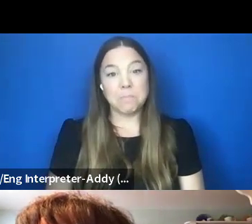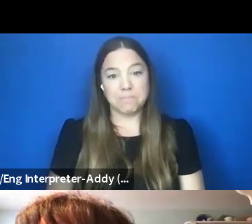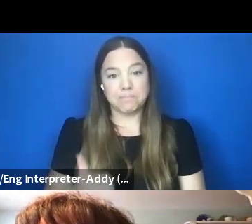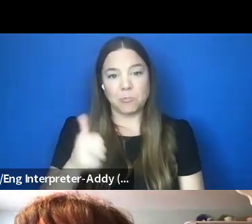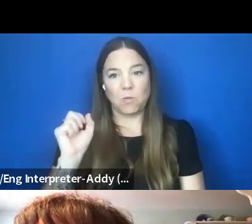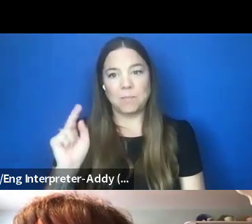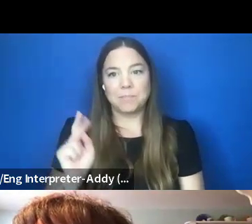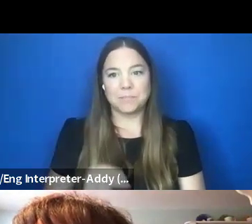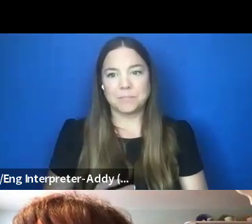Don Dew: yeah.